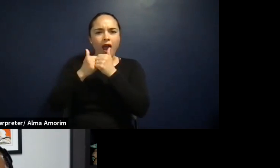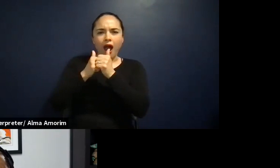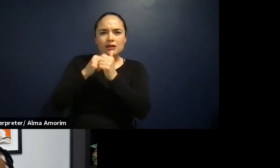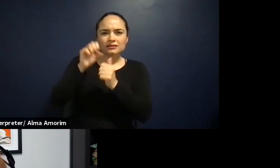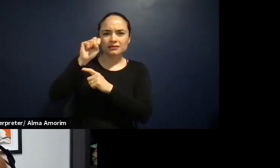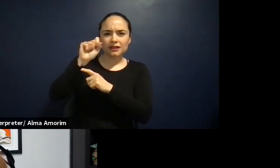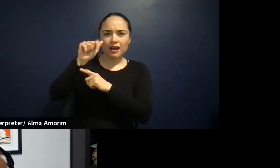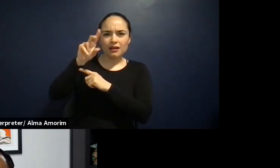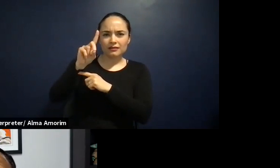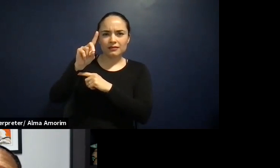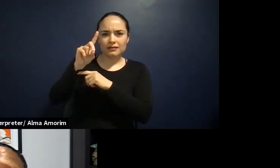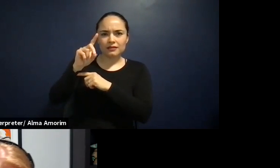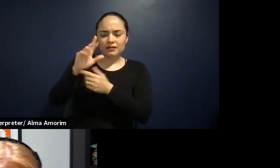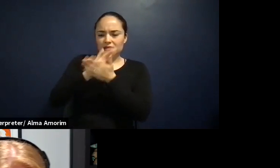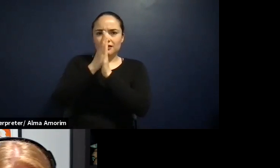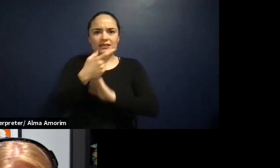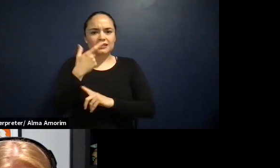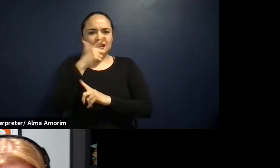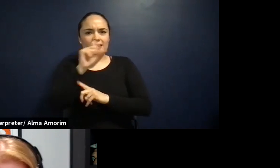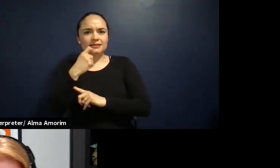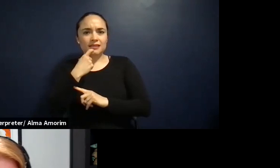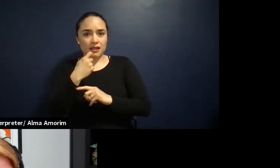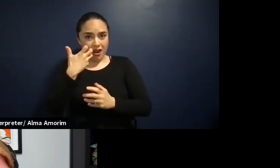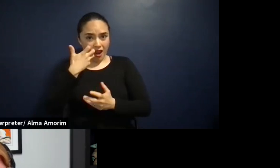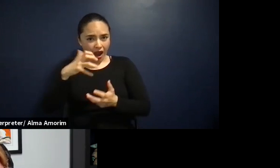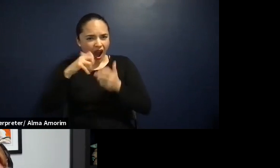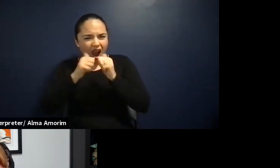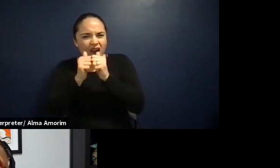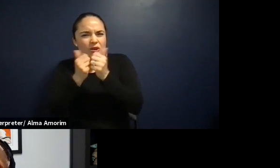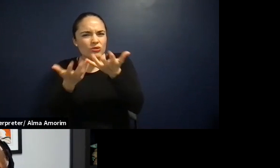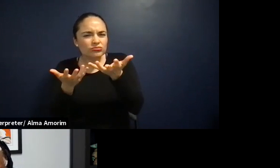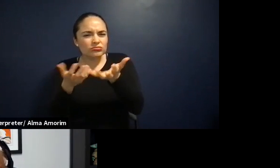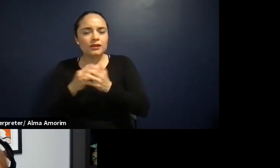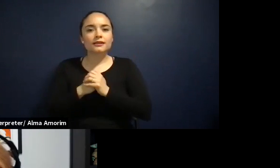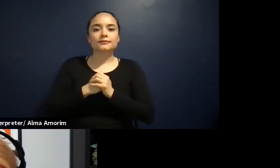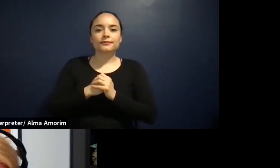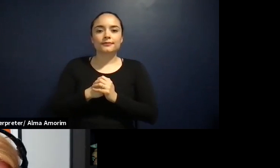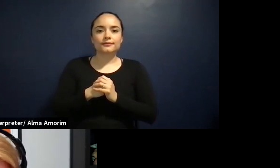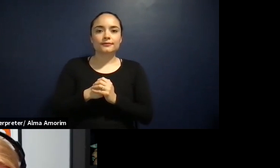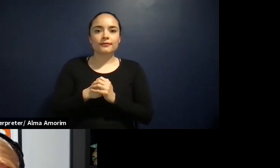Well, that's a that's a really great question. So, I mean, the components of sand, if you were